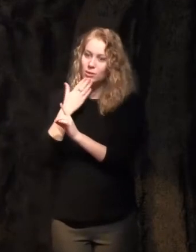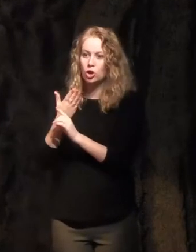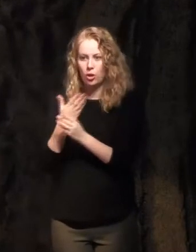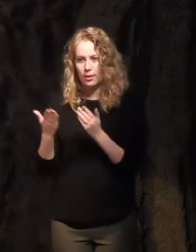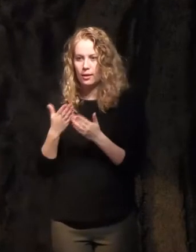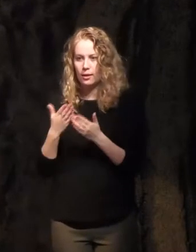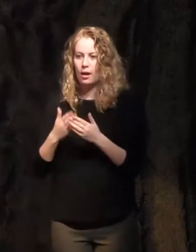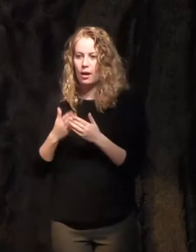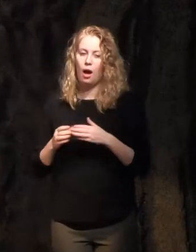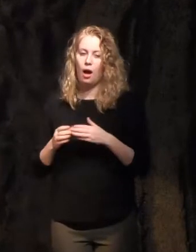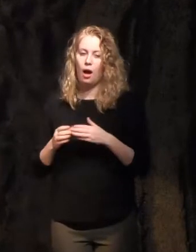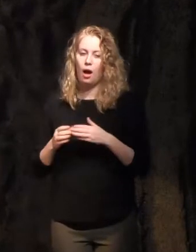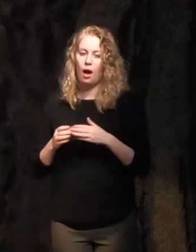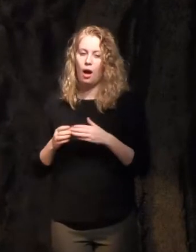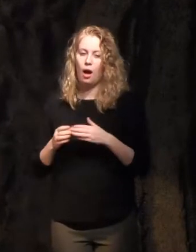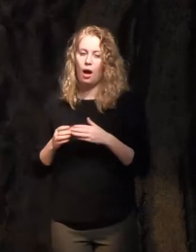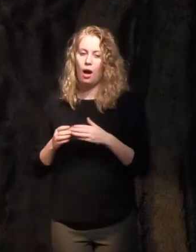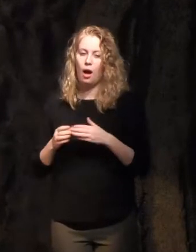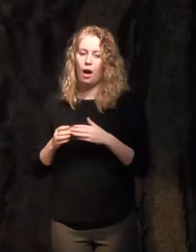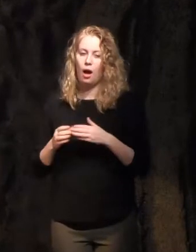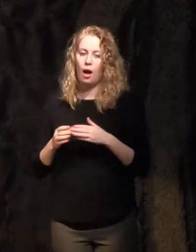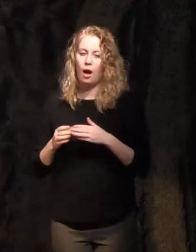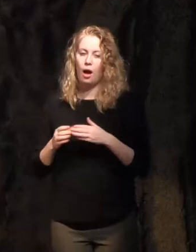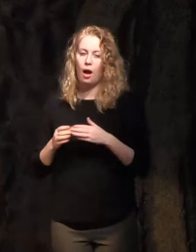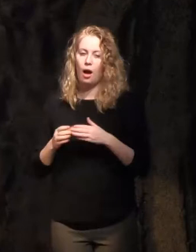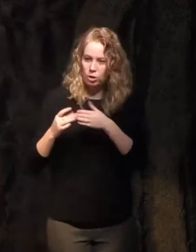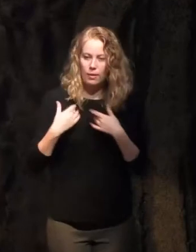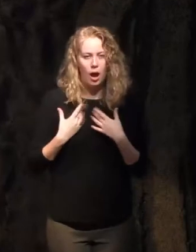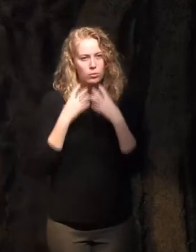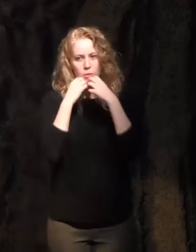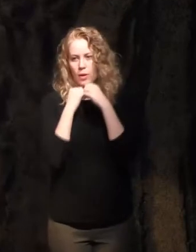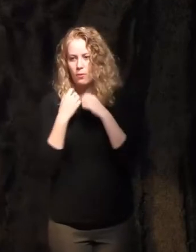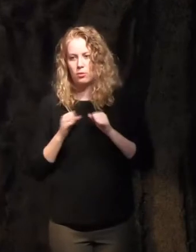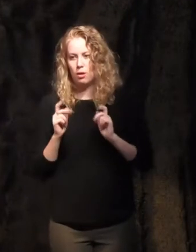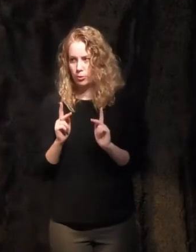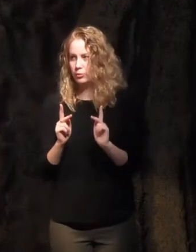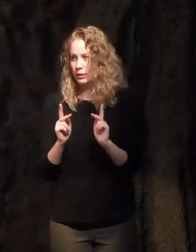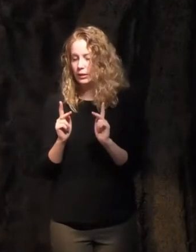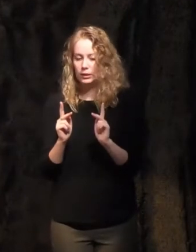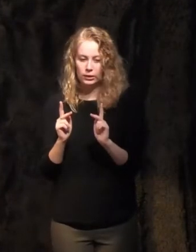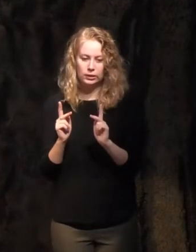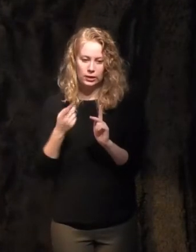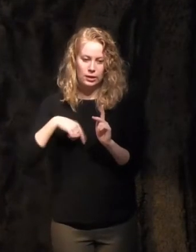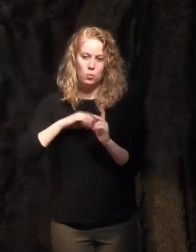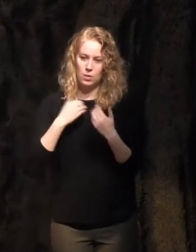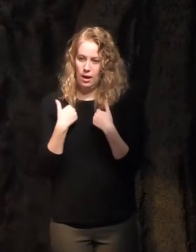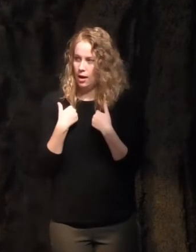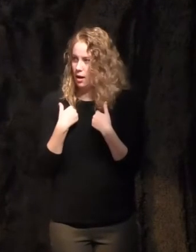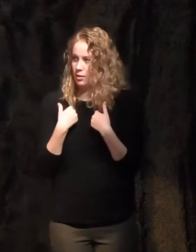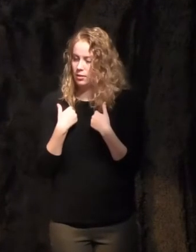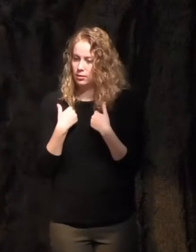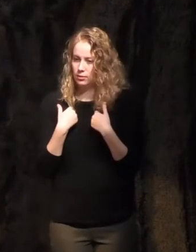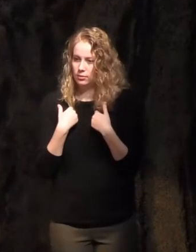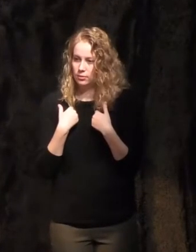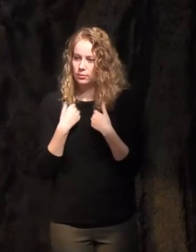a sign of flexible, more responsive leadership at Equity and I was grateful for the opportunity that we had, I was grateful for the opportunity.